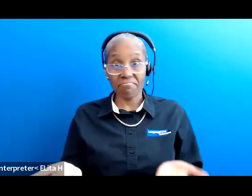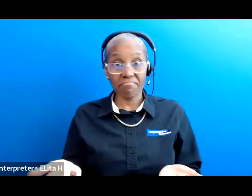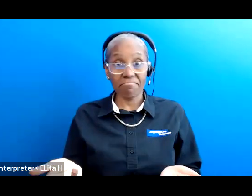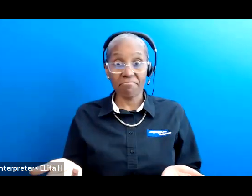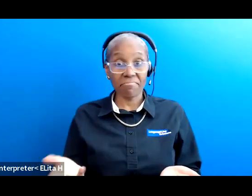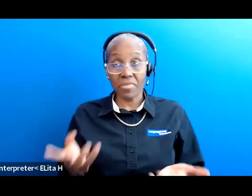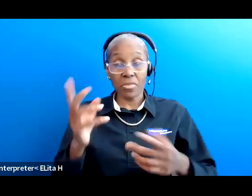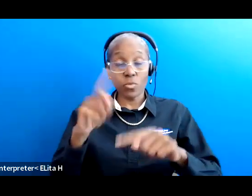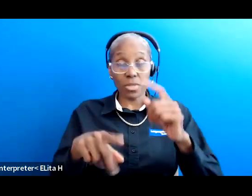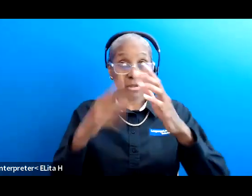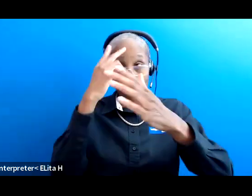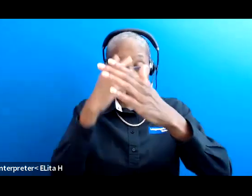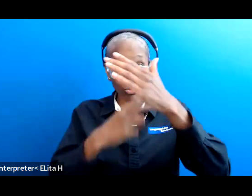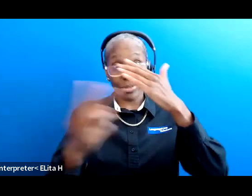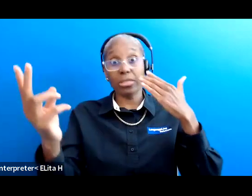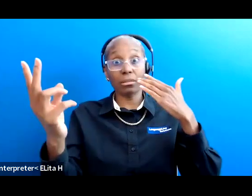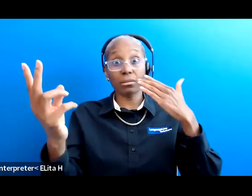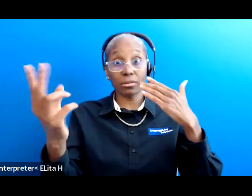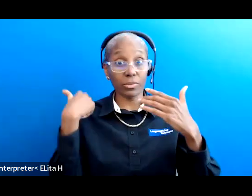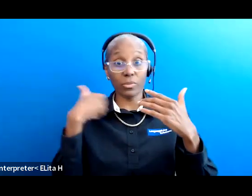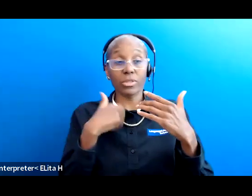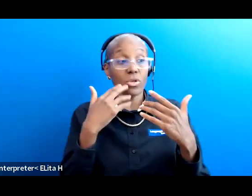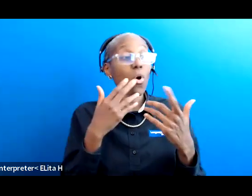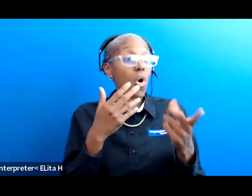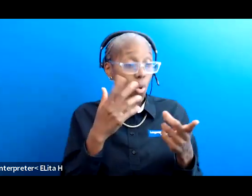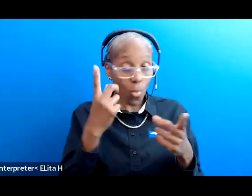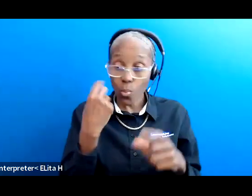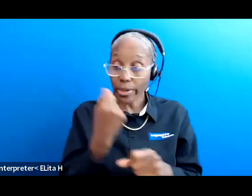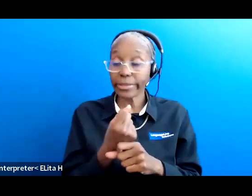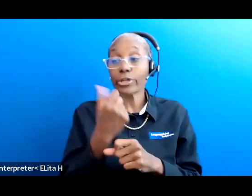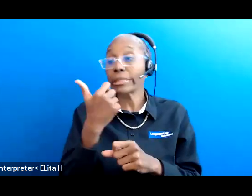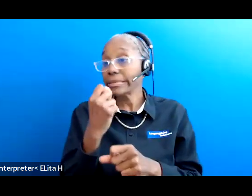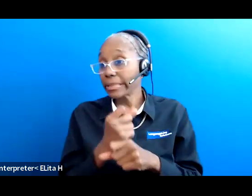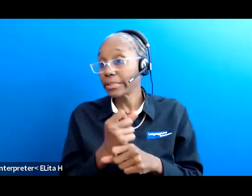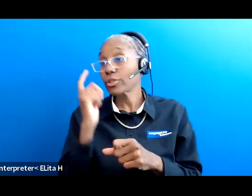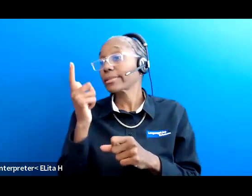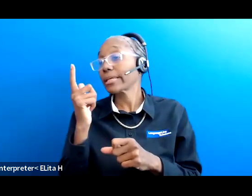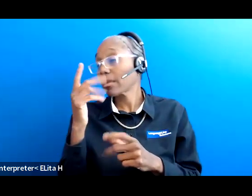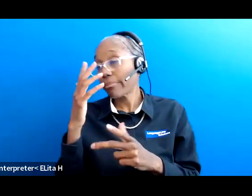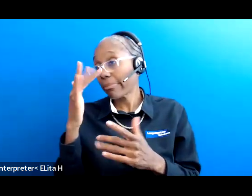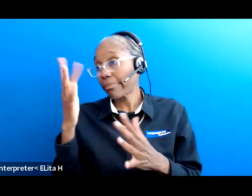predicting so far that we know of, that like in a year or 10 years or whatever that this pain will be gone.